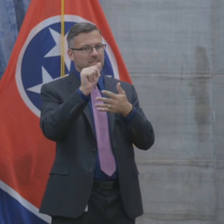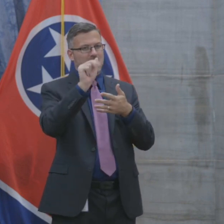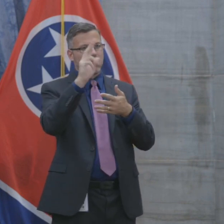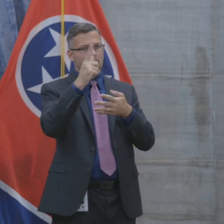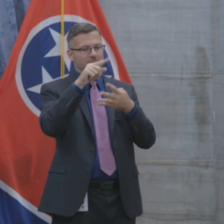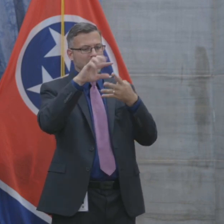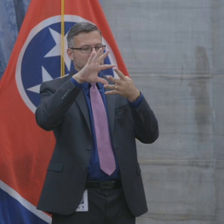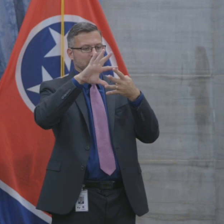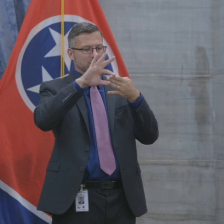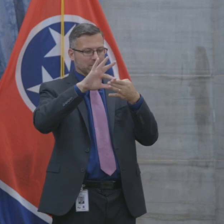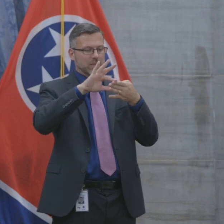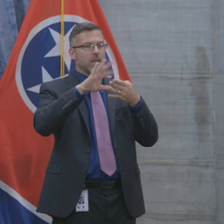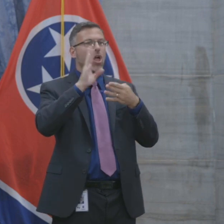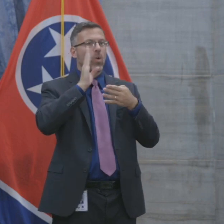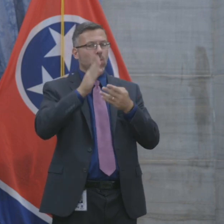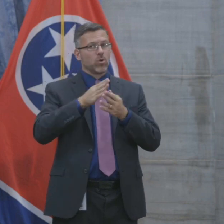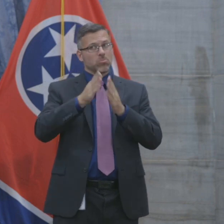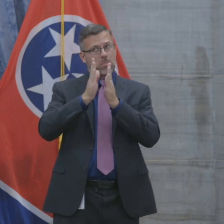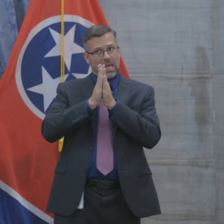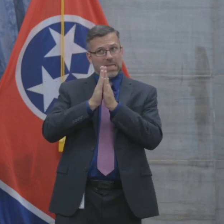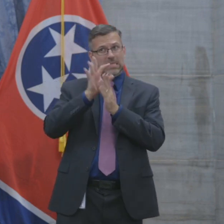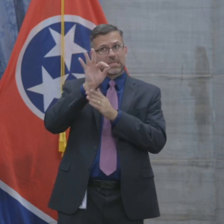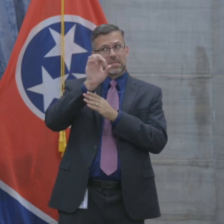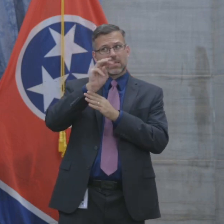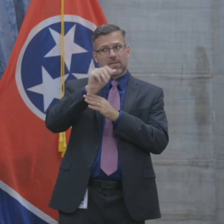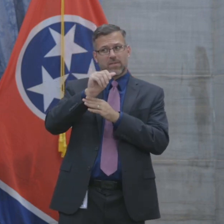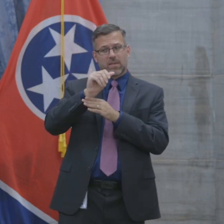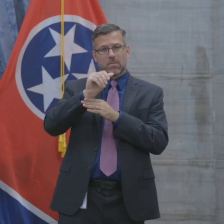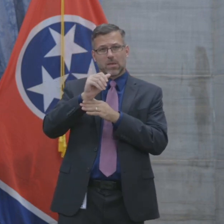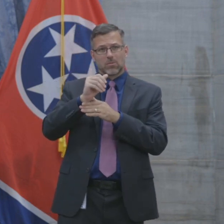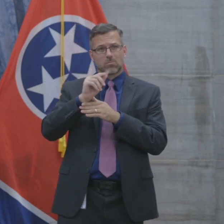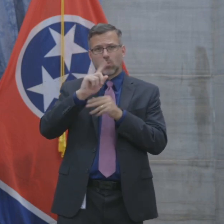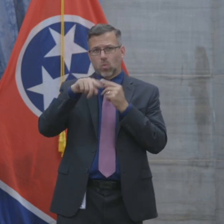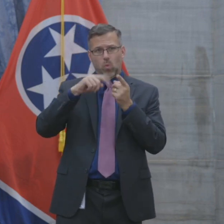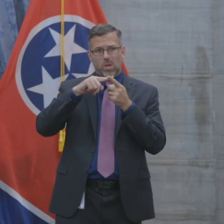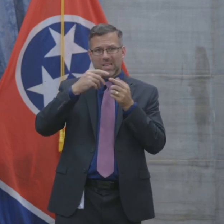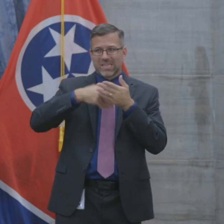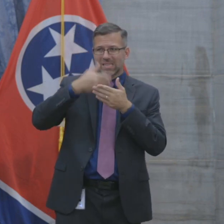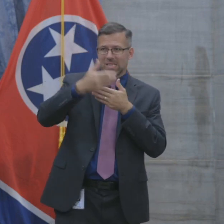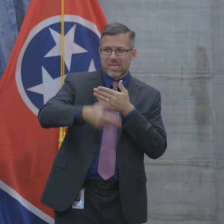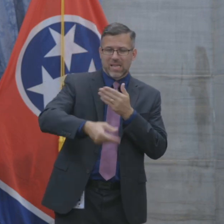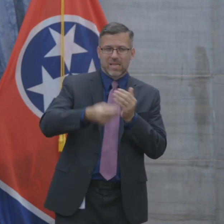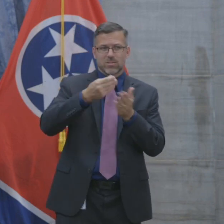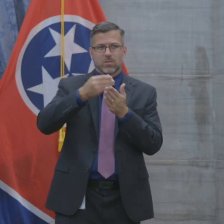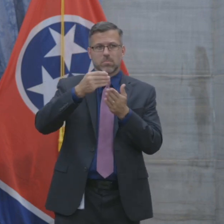a zero sum game. And so if all states and all territories